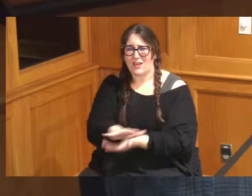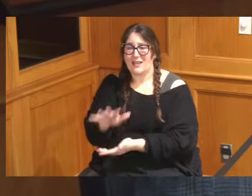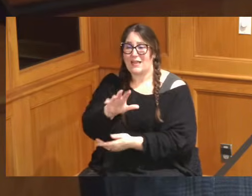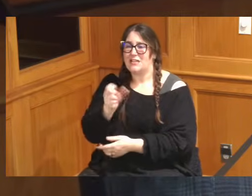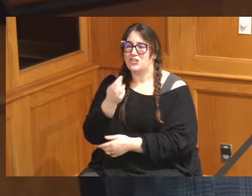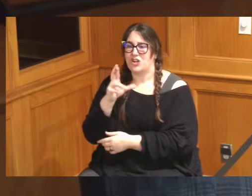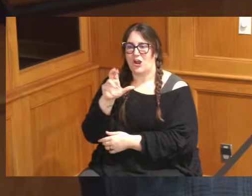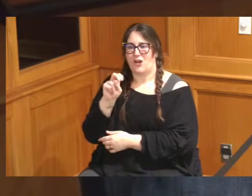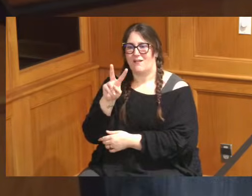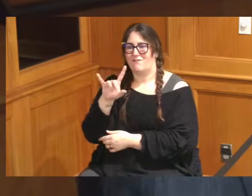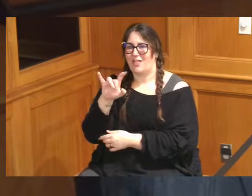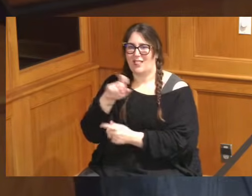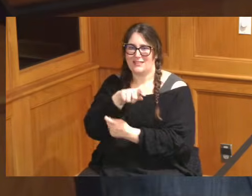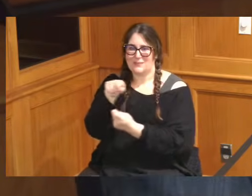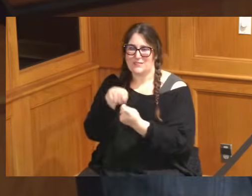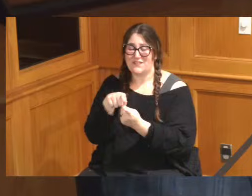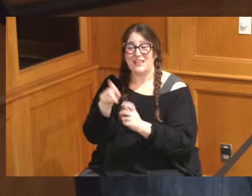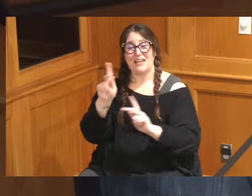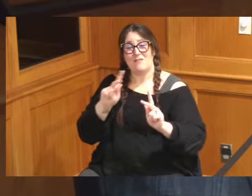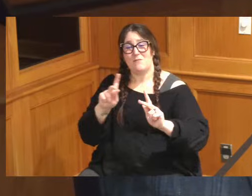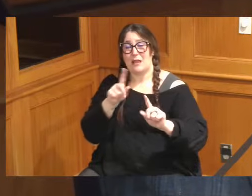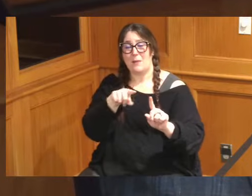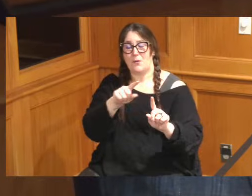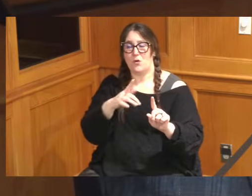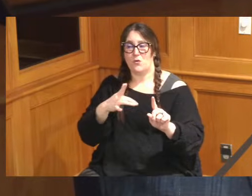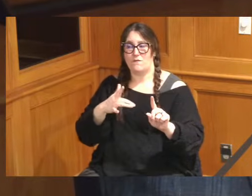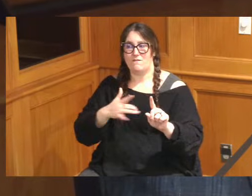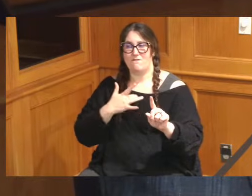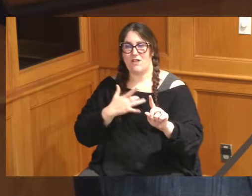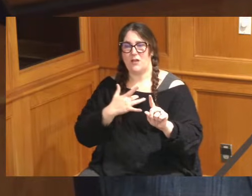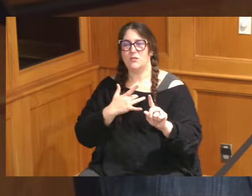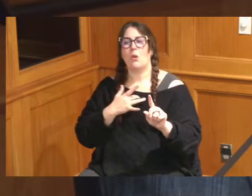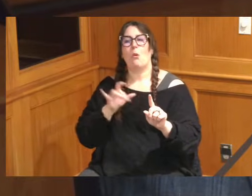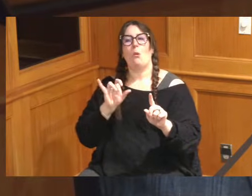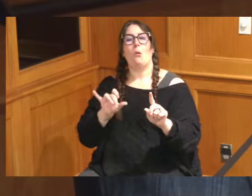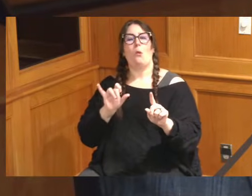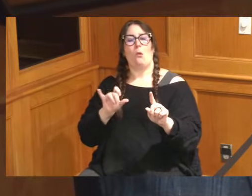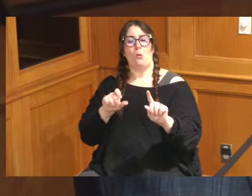plenty of parking lots and if people were to be incentivized to capture some of that flow or plant